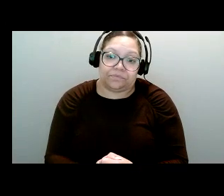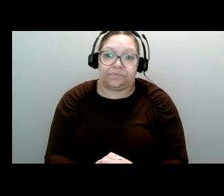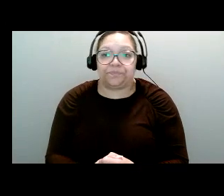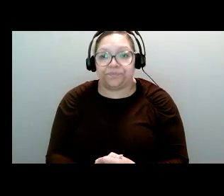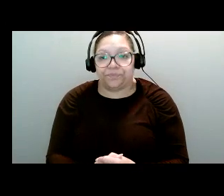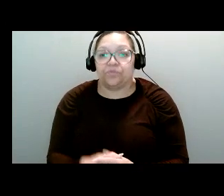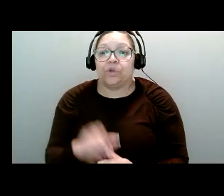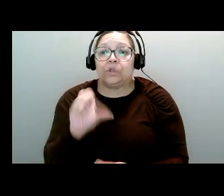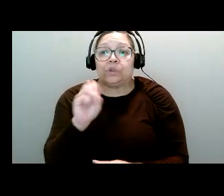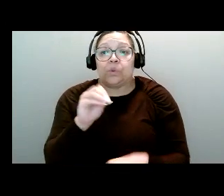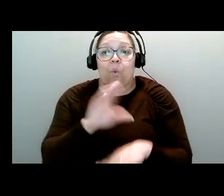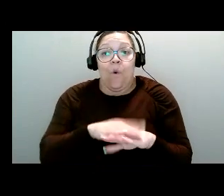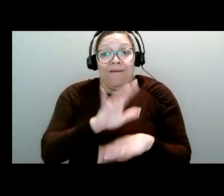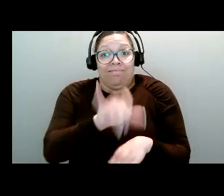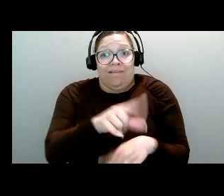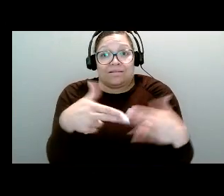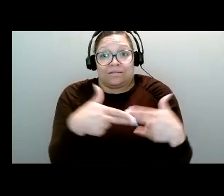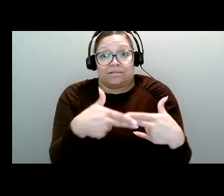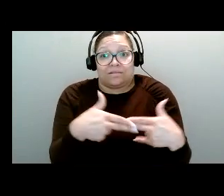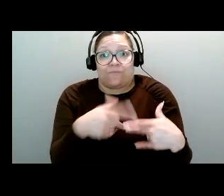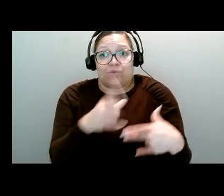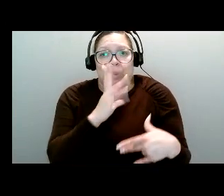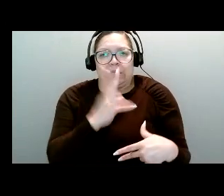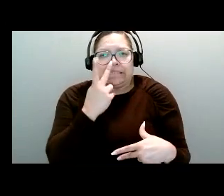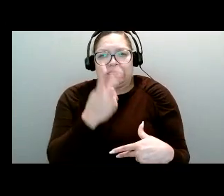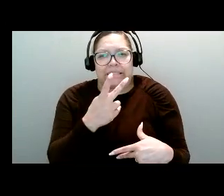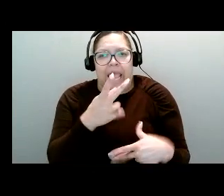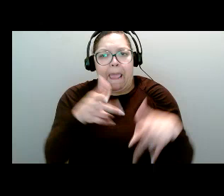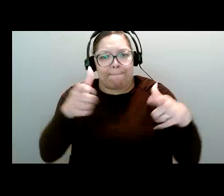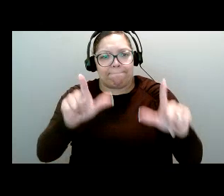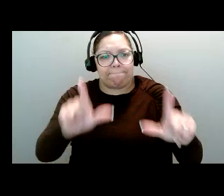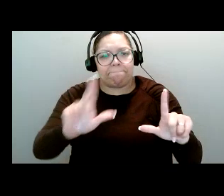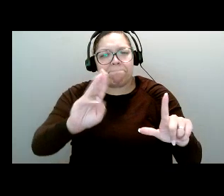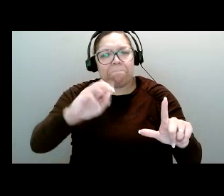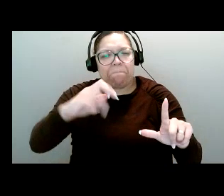So on this slide you will see a map, a map of the United States.